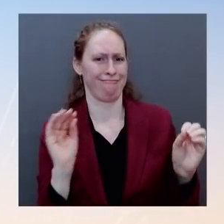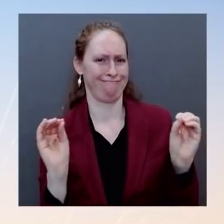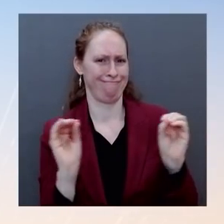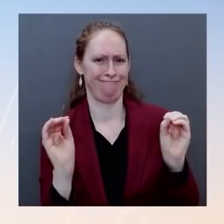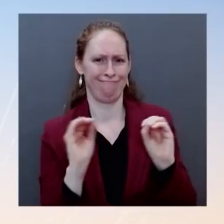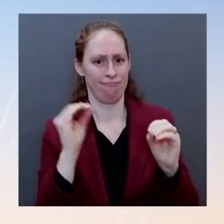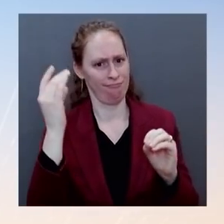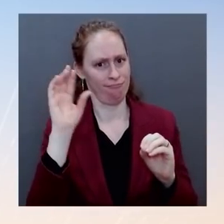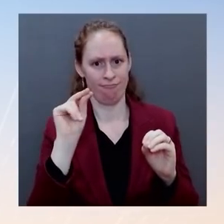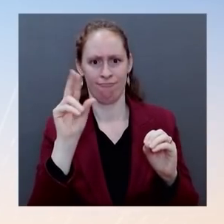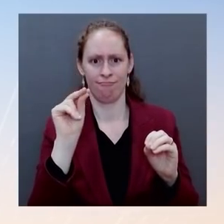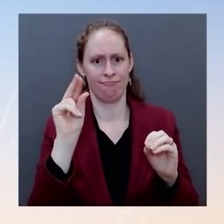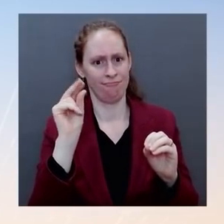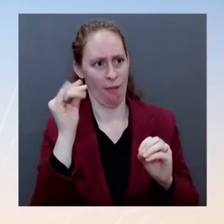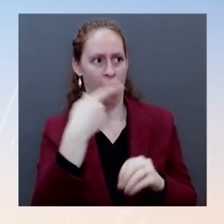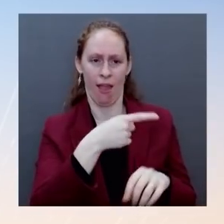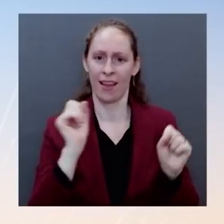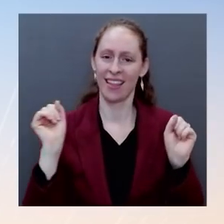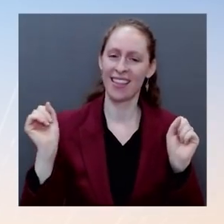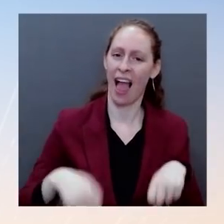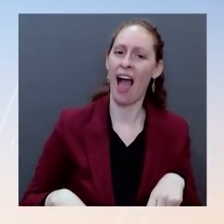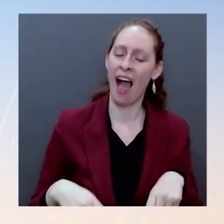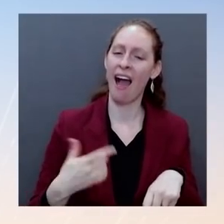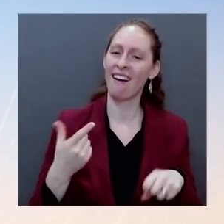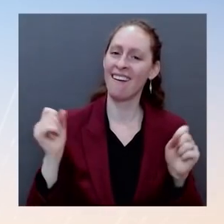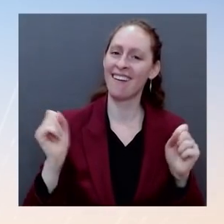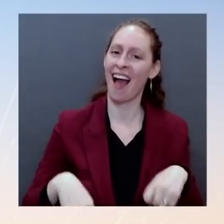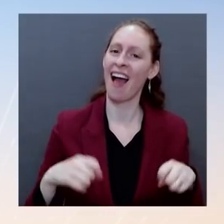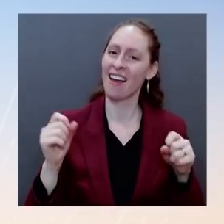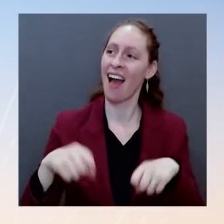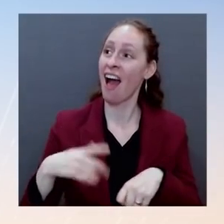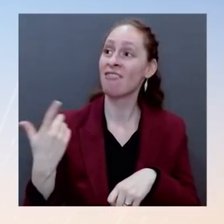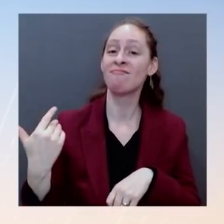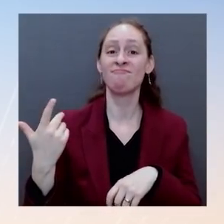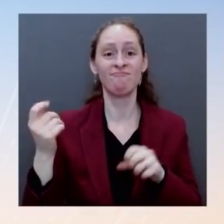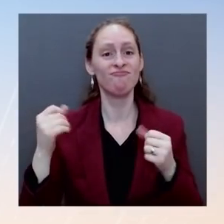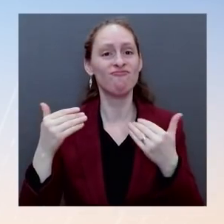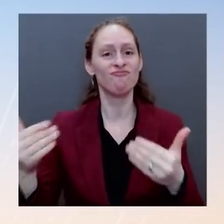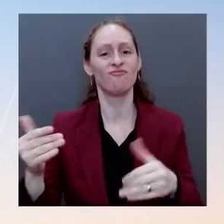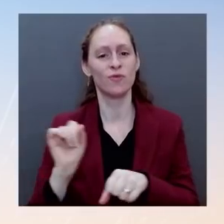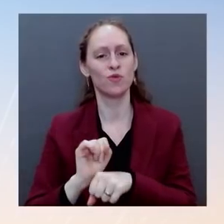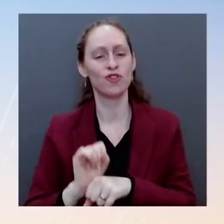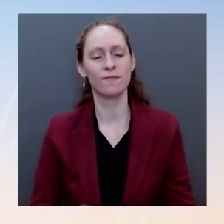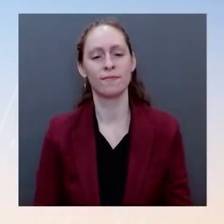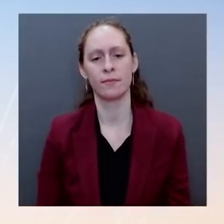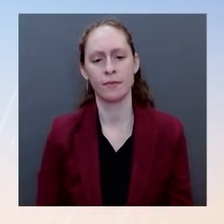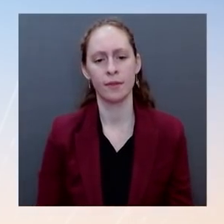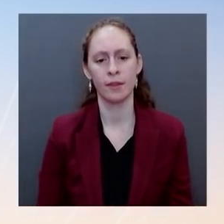So, certainly, the President is focused on how to get more people working and make sure